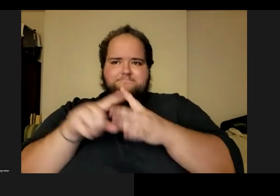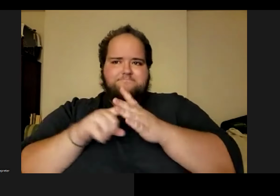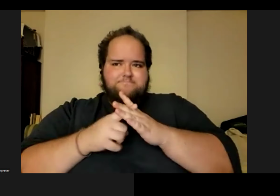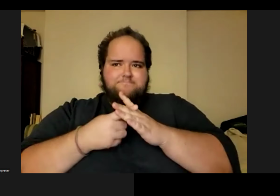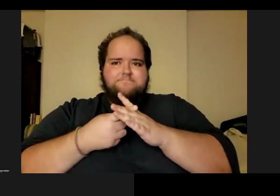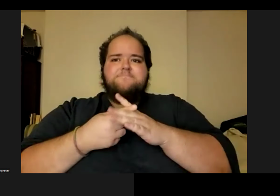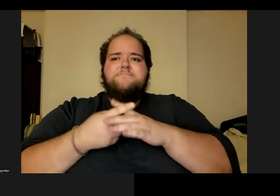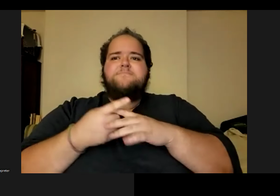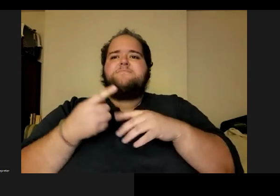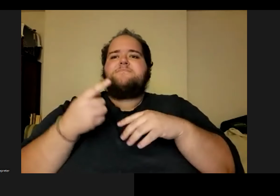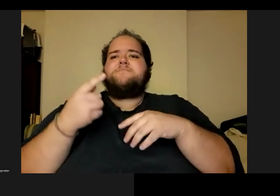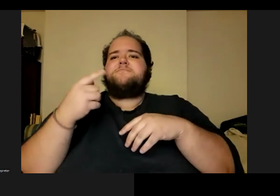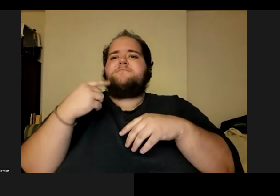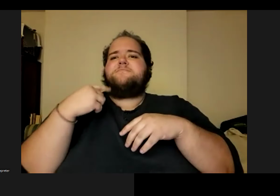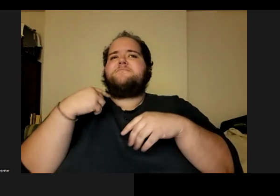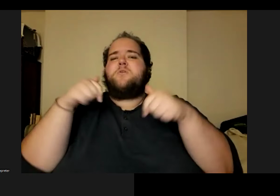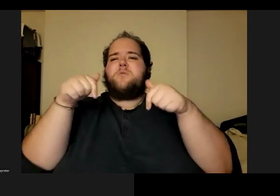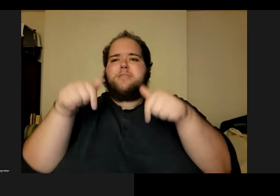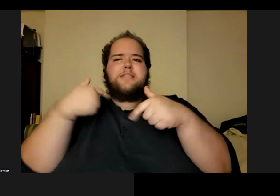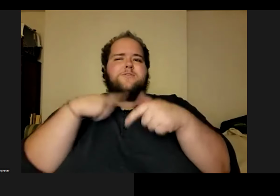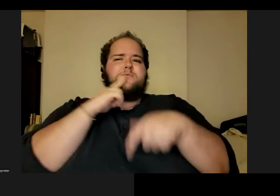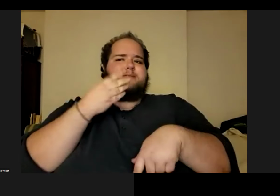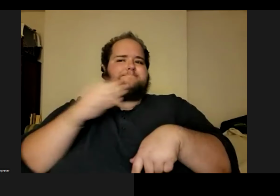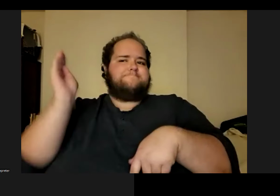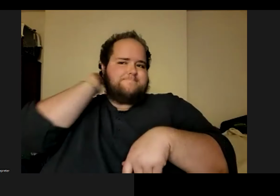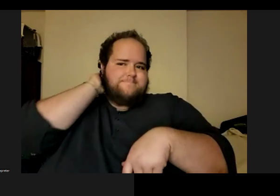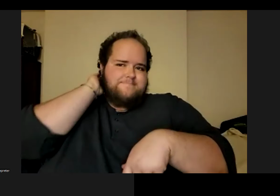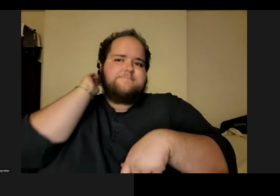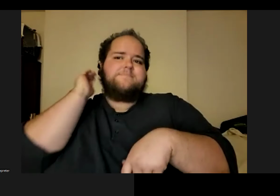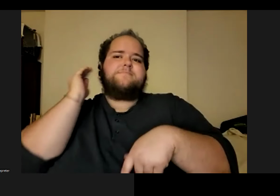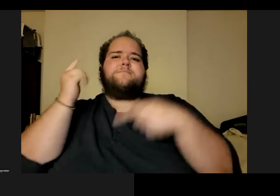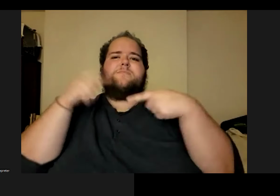I'd like us to just keep in mind As we're writing.